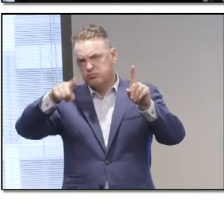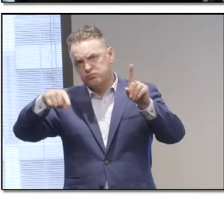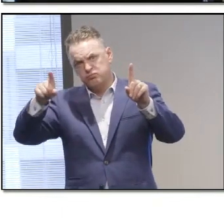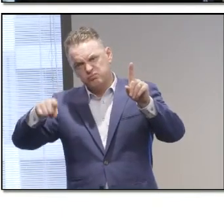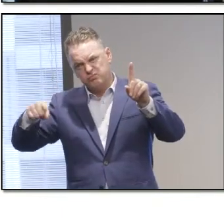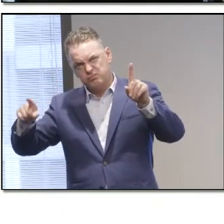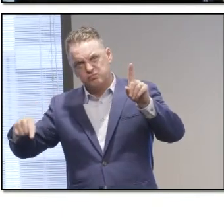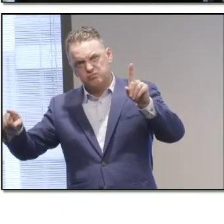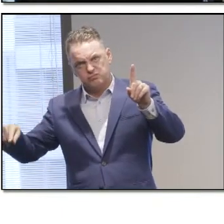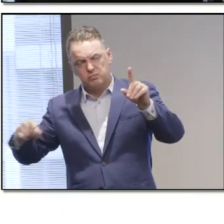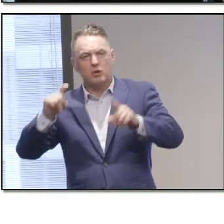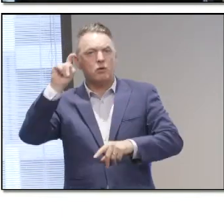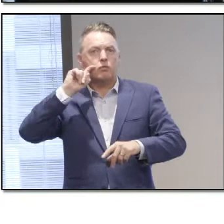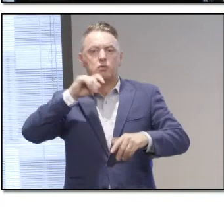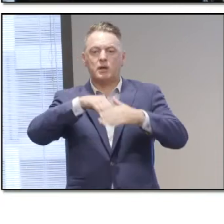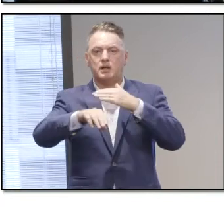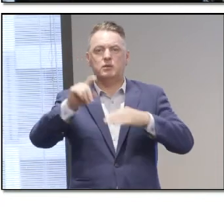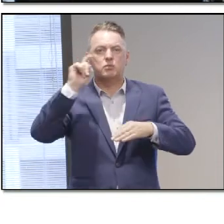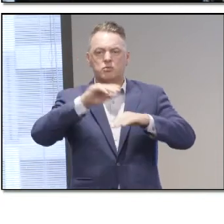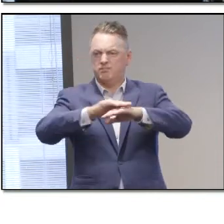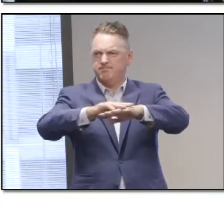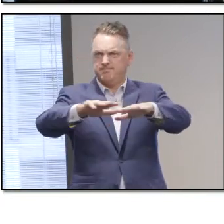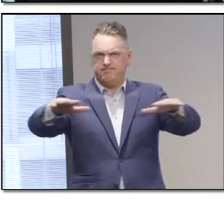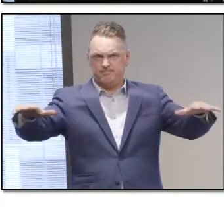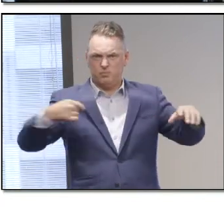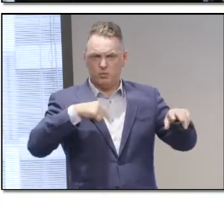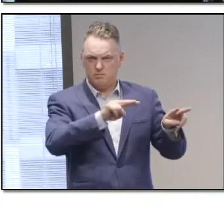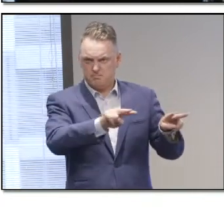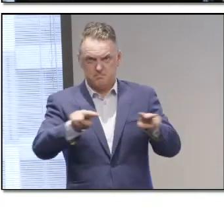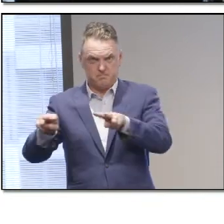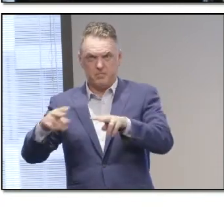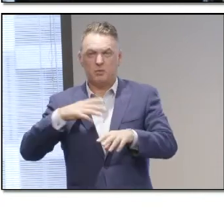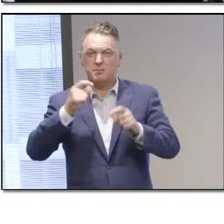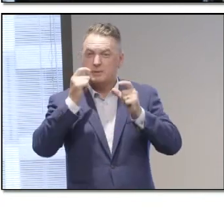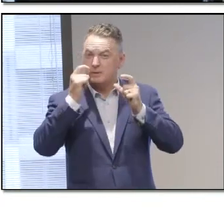of water across our waterways that we monitor and it's something we need to pay attention to because